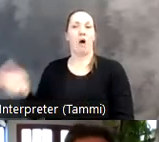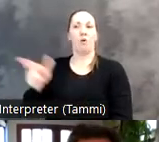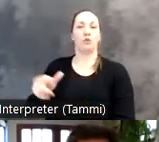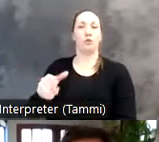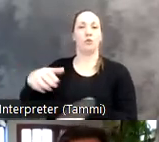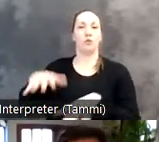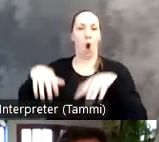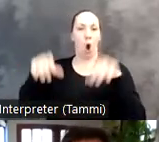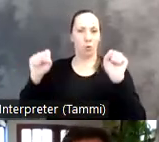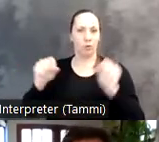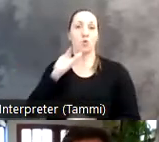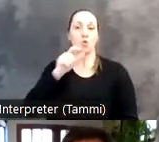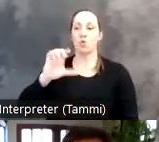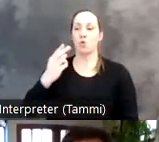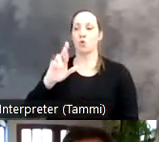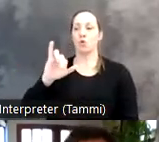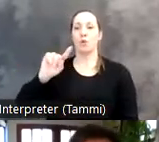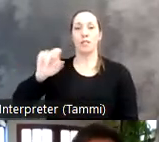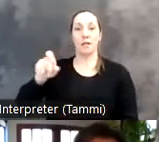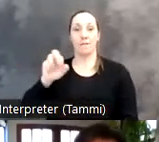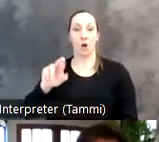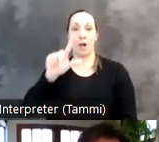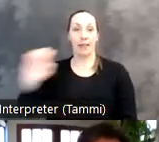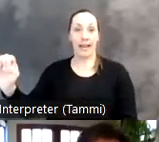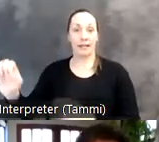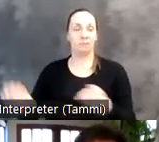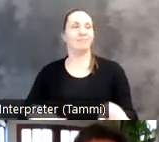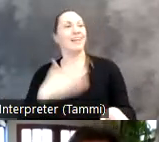like to turn today's program over to our co-- sorry